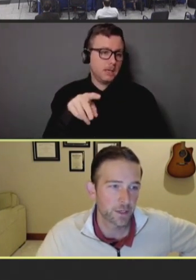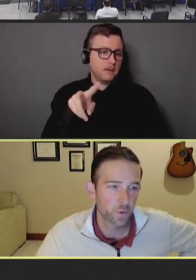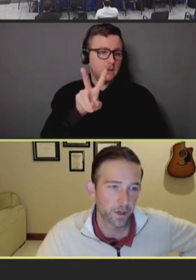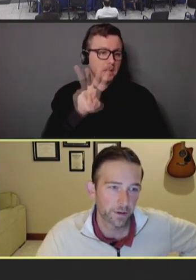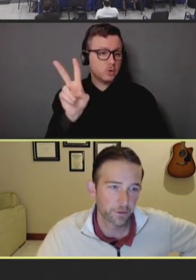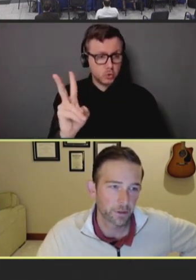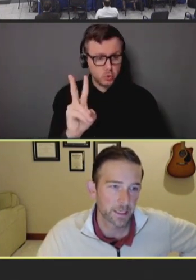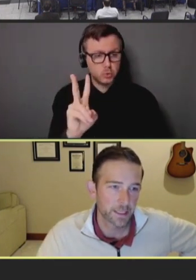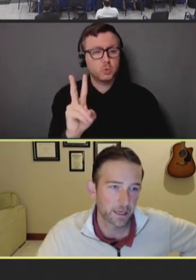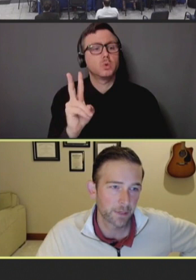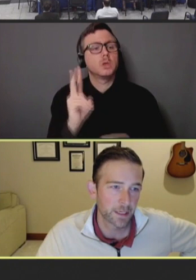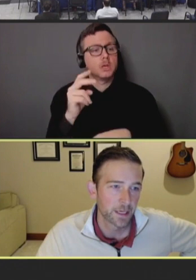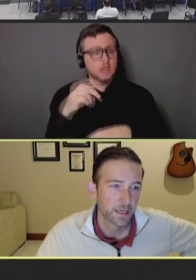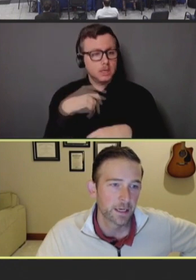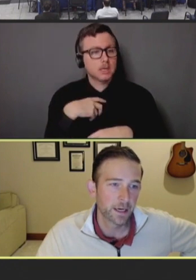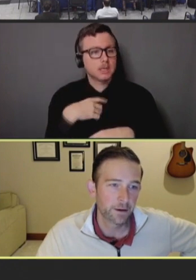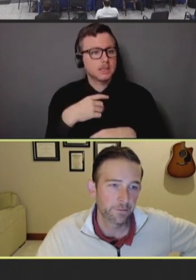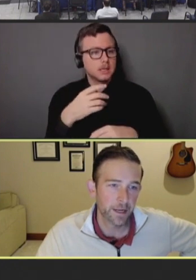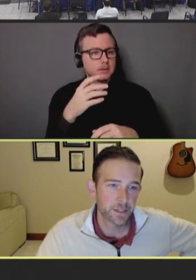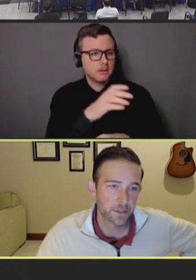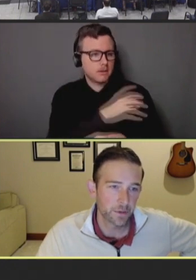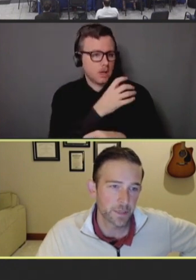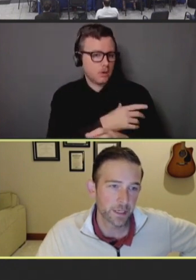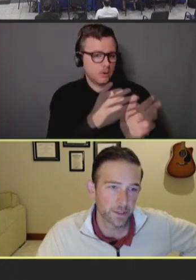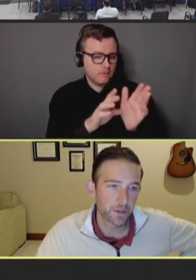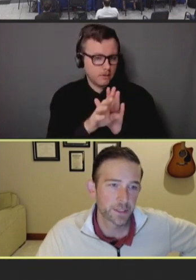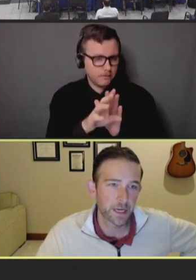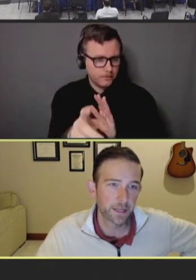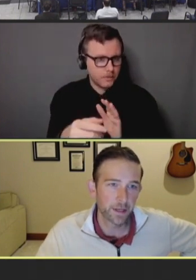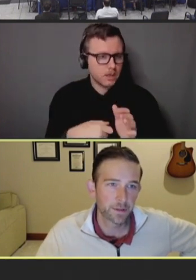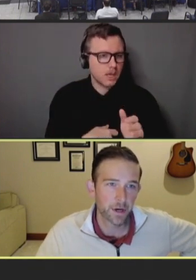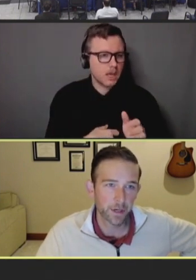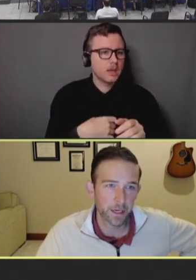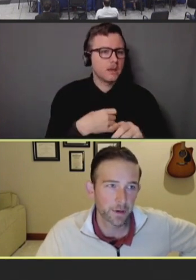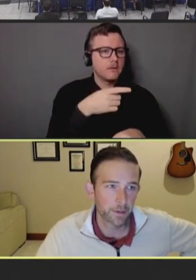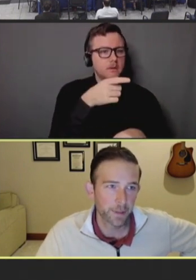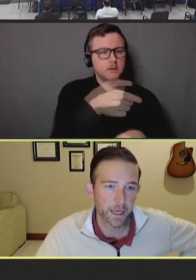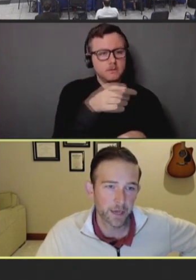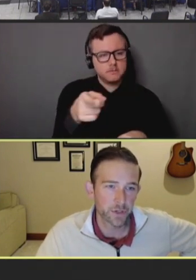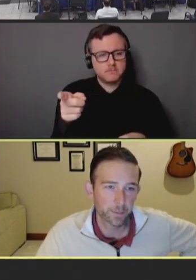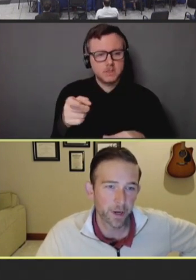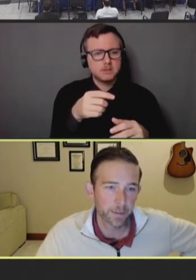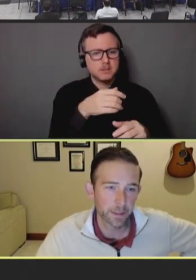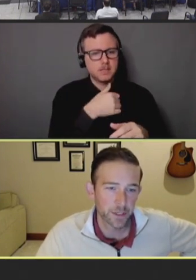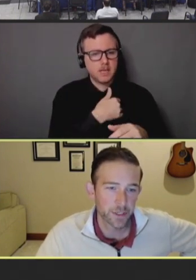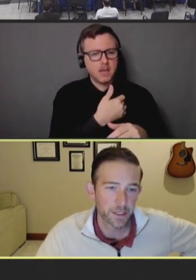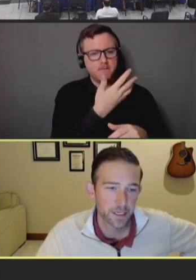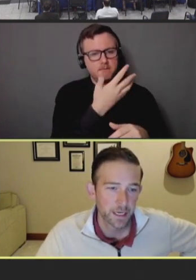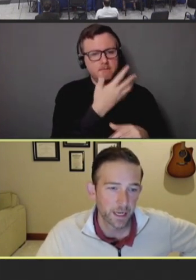one in full containment, phase twos in adults, and then target pediatric populations.